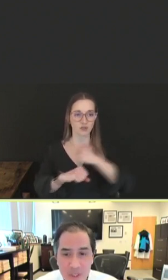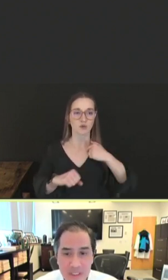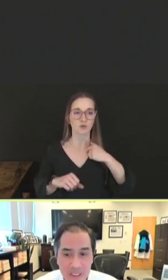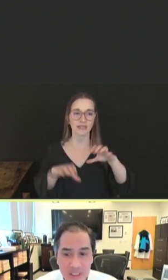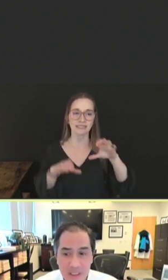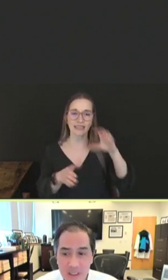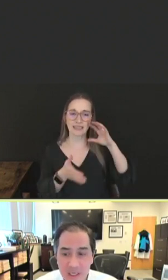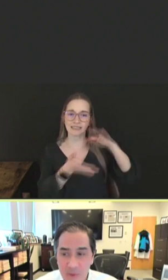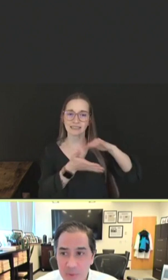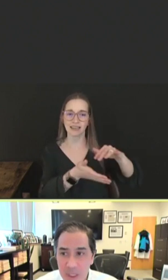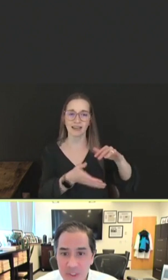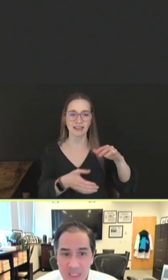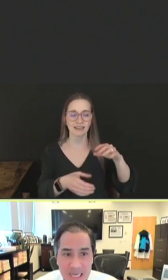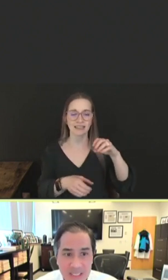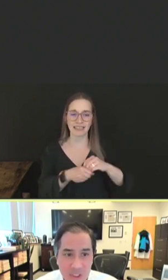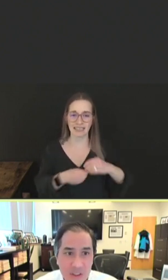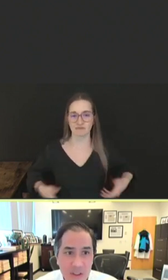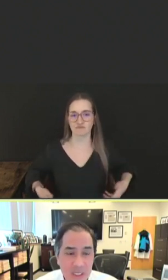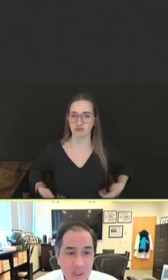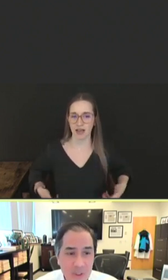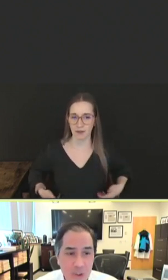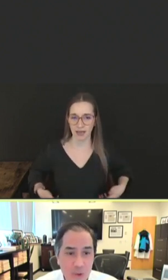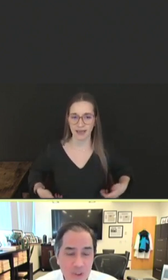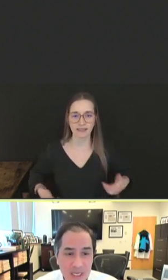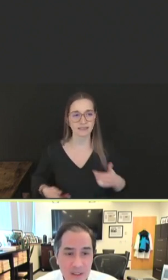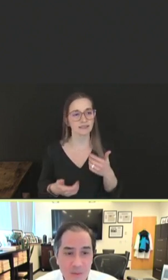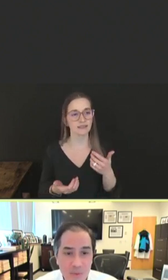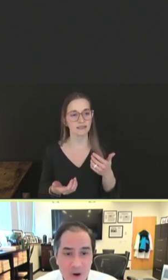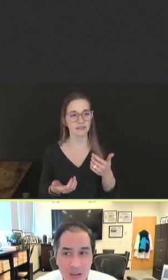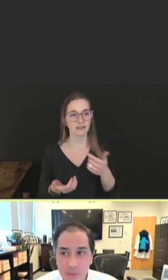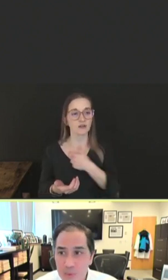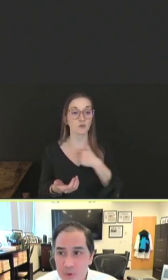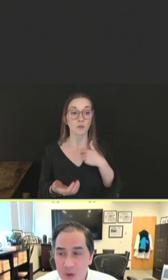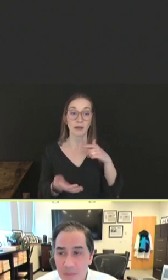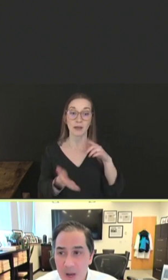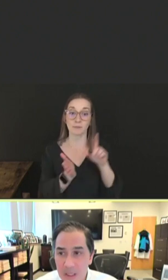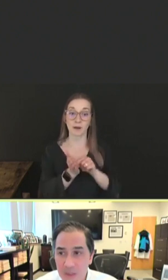one study that we published last year, in which we looked at prime boost homologous